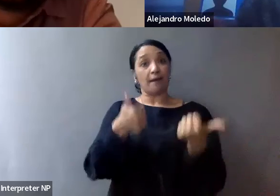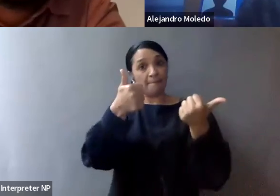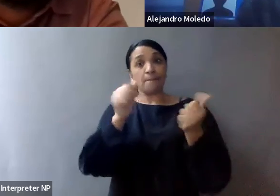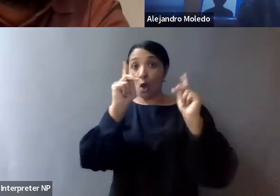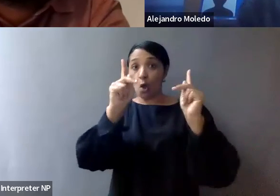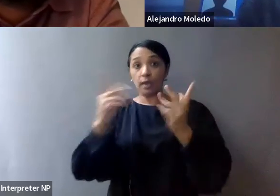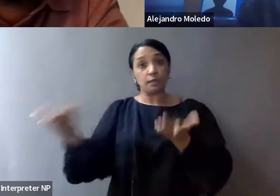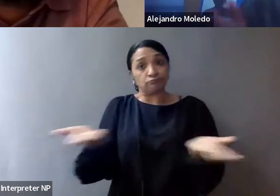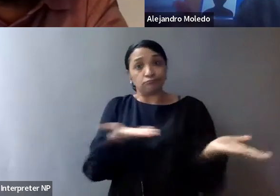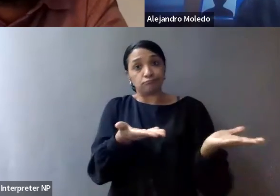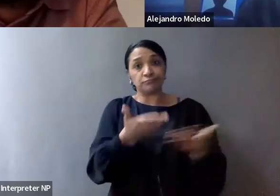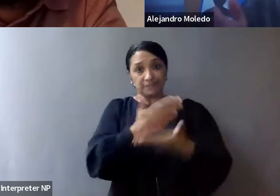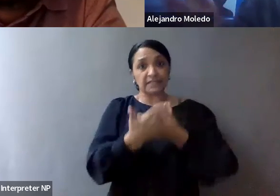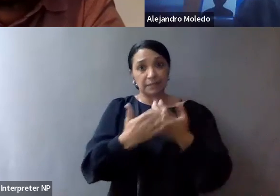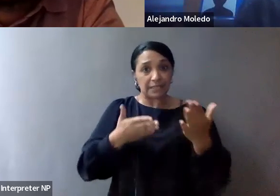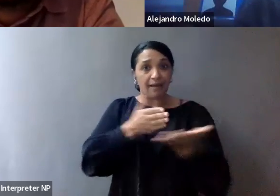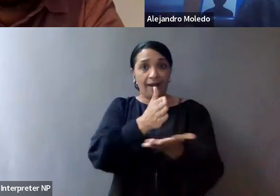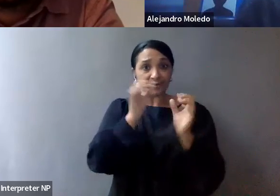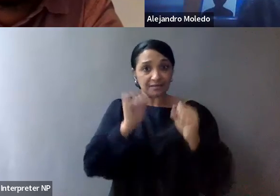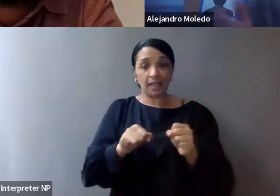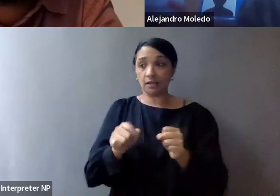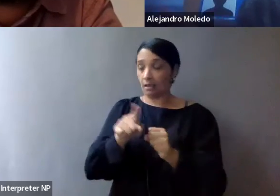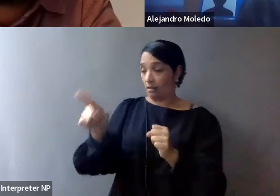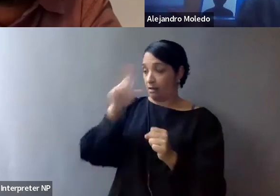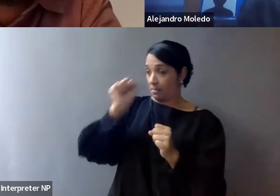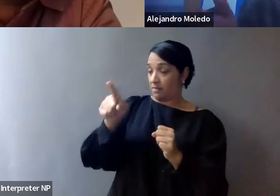that believes you have a disability and doesn't want to judge,